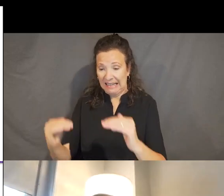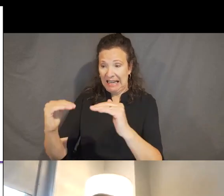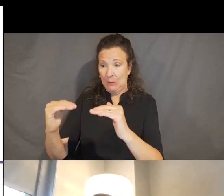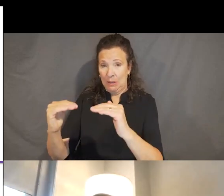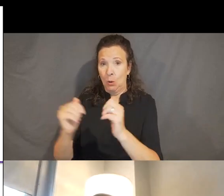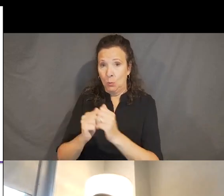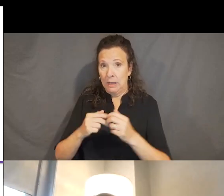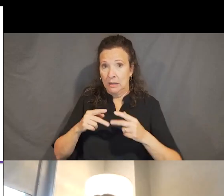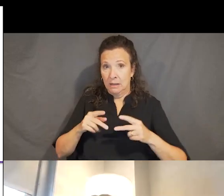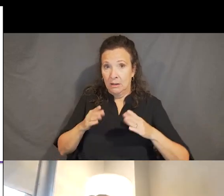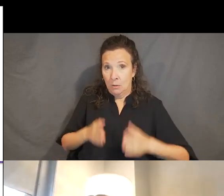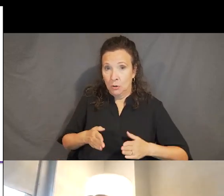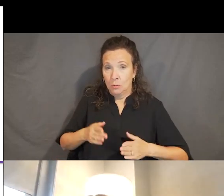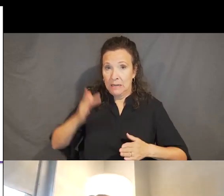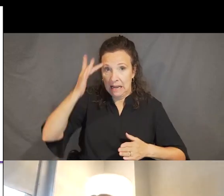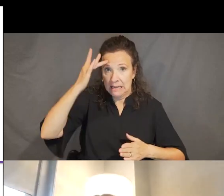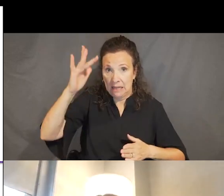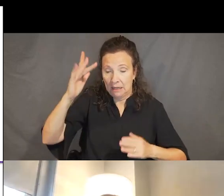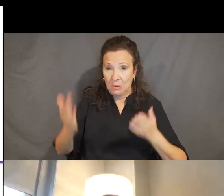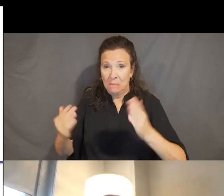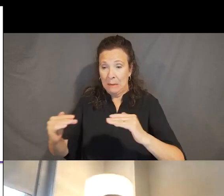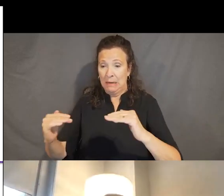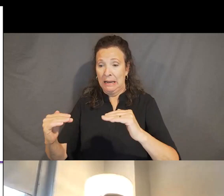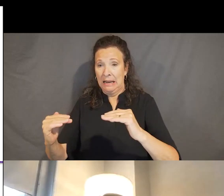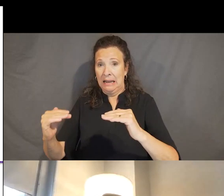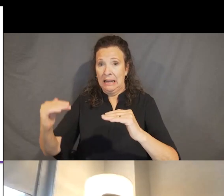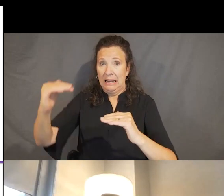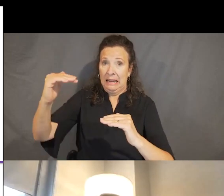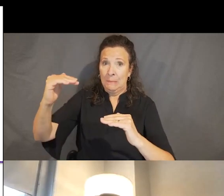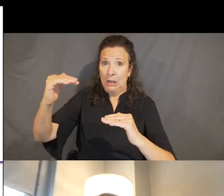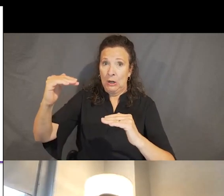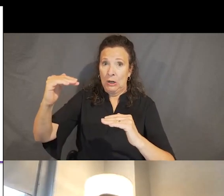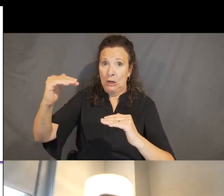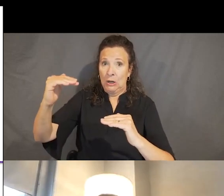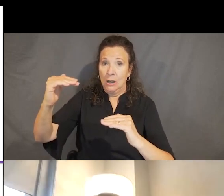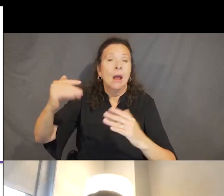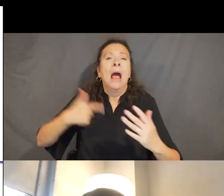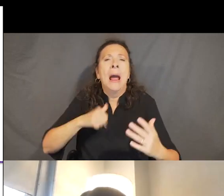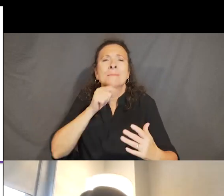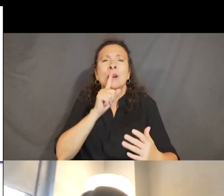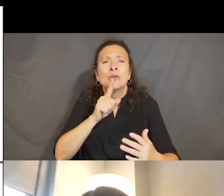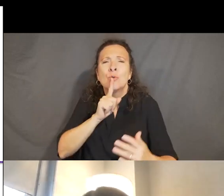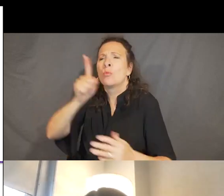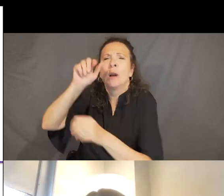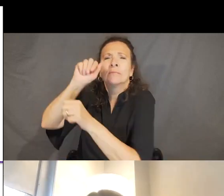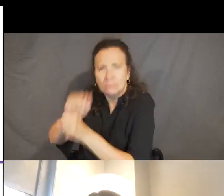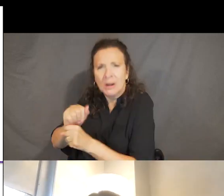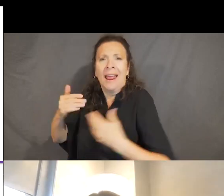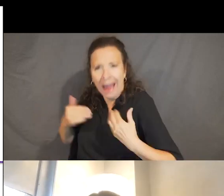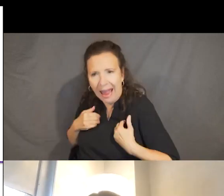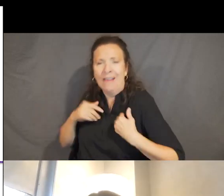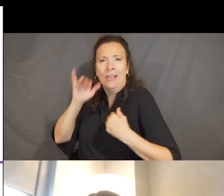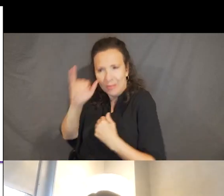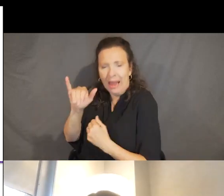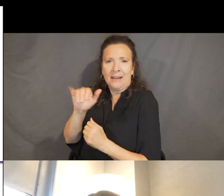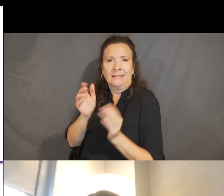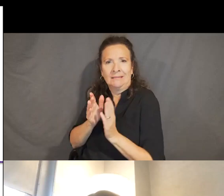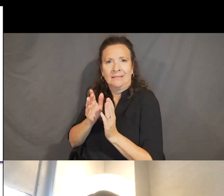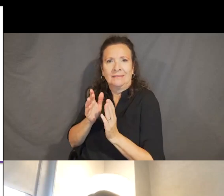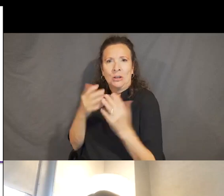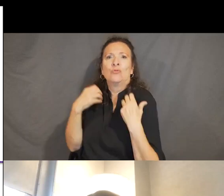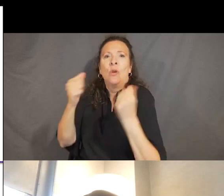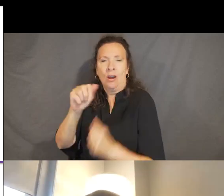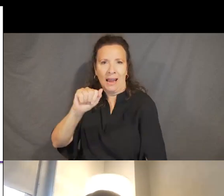and I am not sure it completely exists today. I'm not an expert. In AI. There are other people in